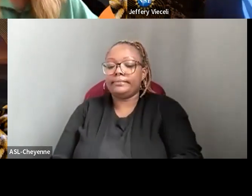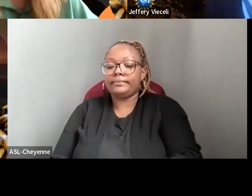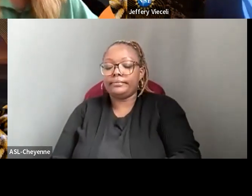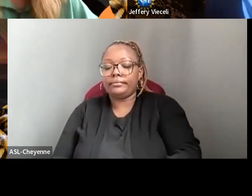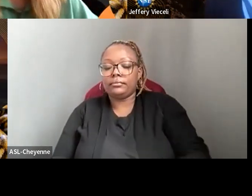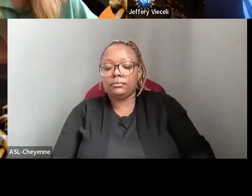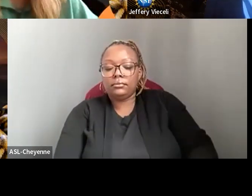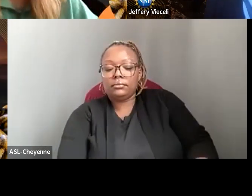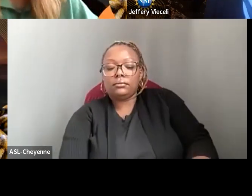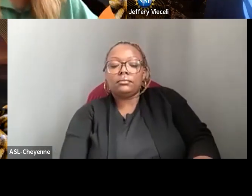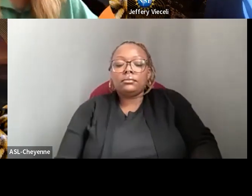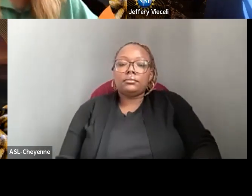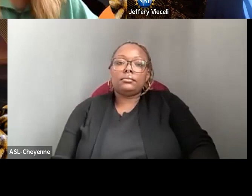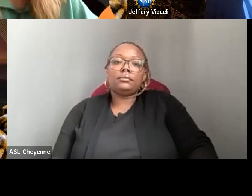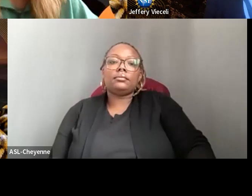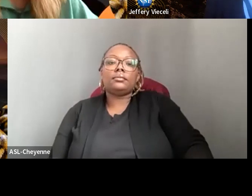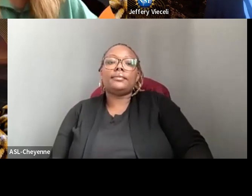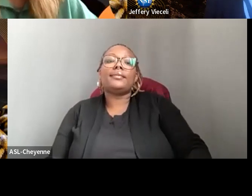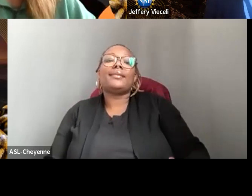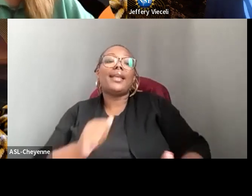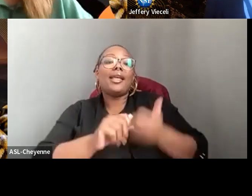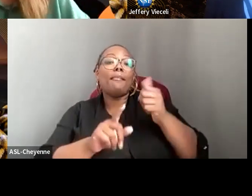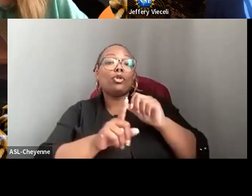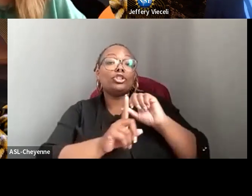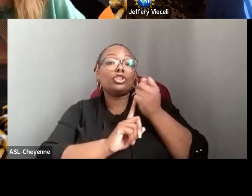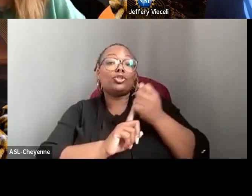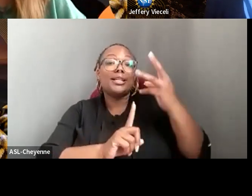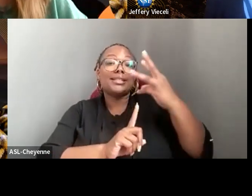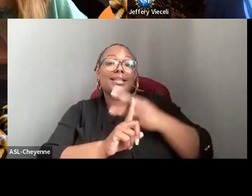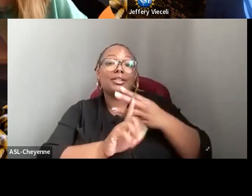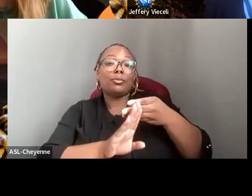Jeff Vieceli: I can handle that one. In most cases, it's six months before the end date of the award.